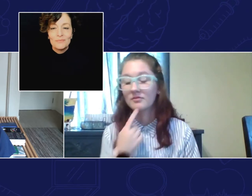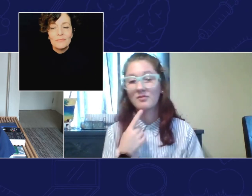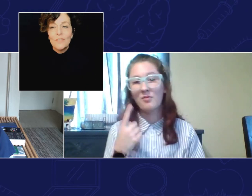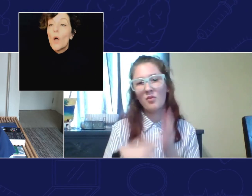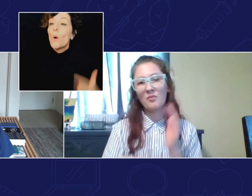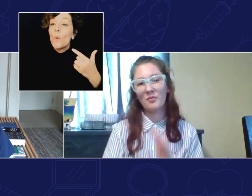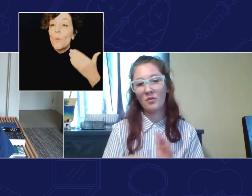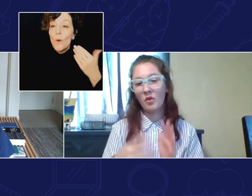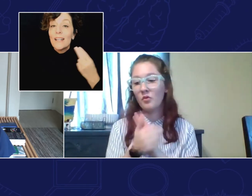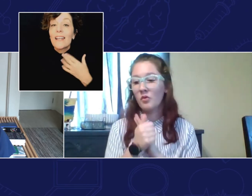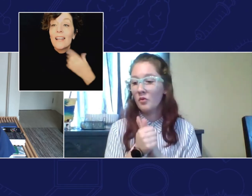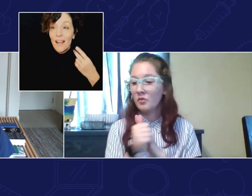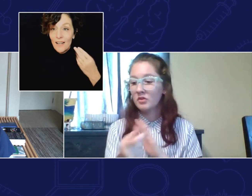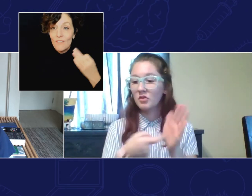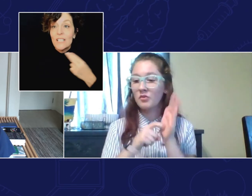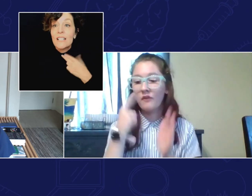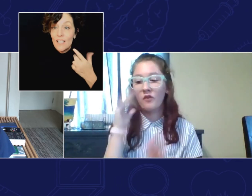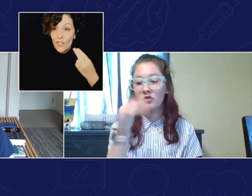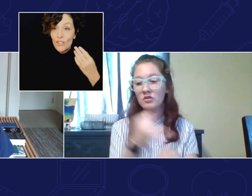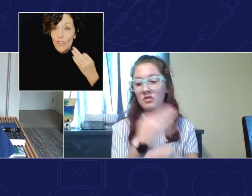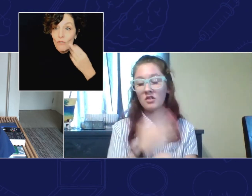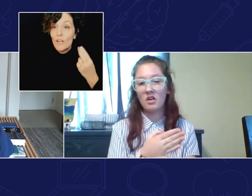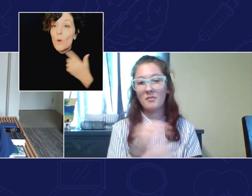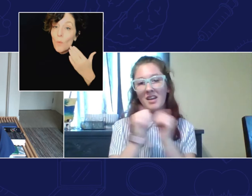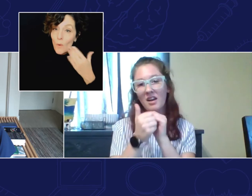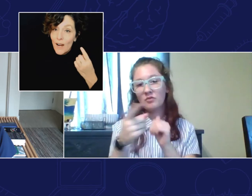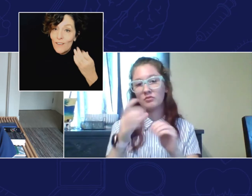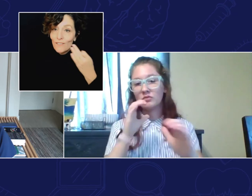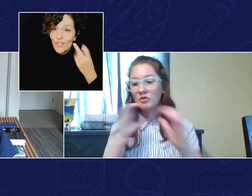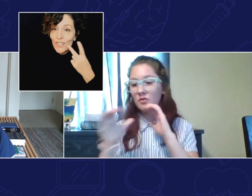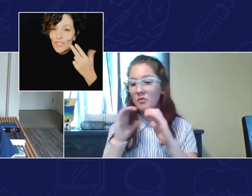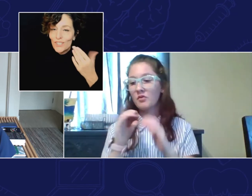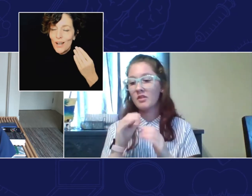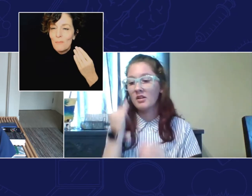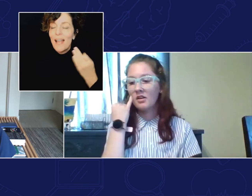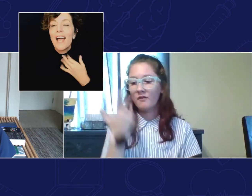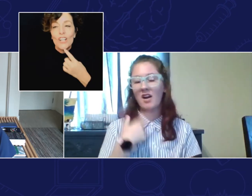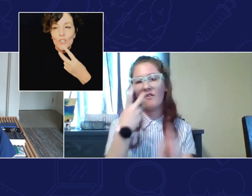What kind of skills are required for your job, and how do you communicate when you